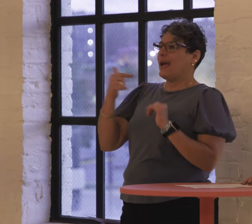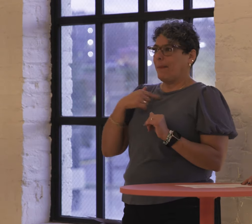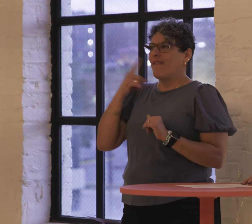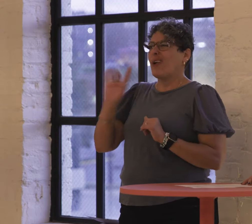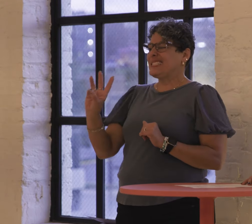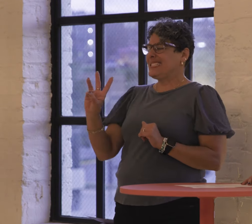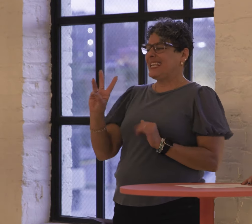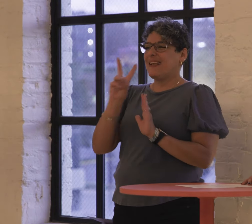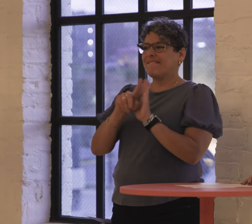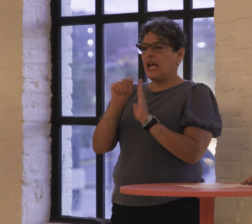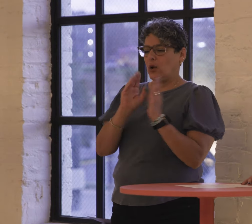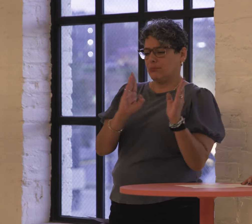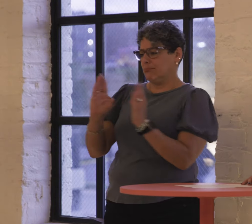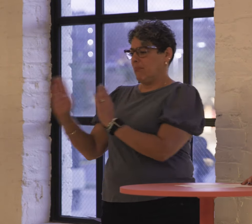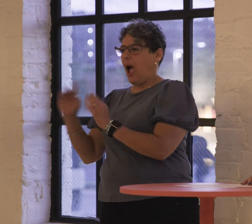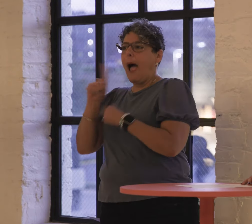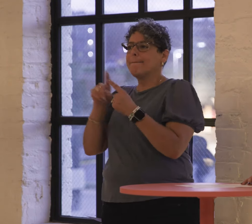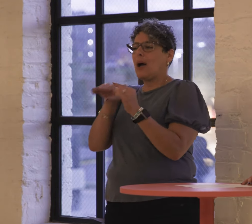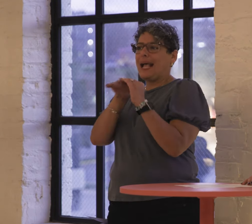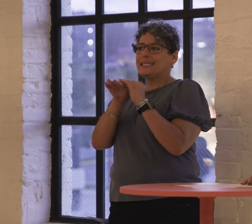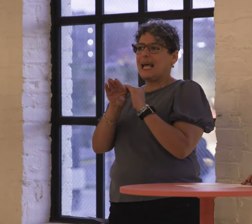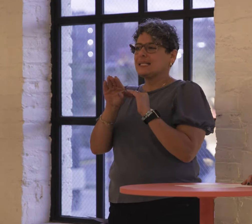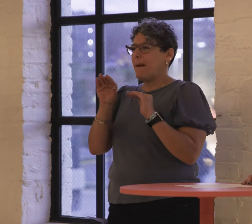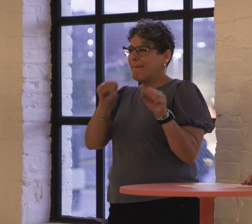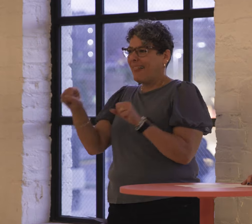showcasing the accessibility options on the Google Pixel phone.